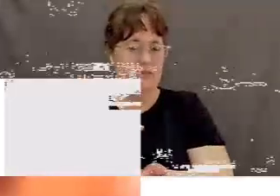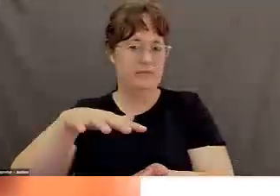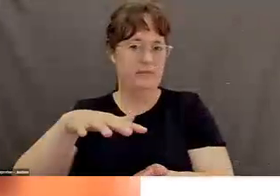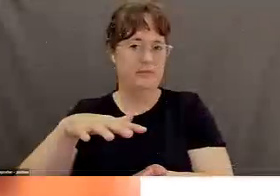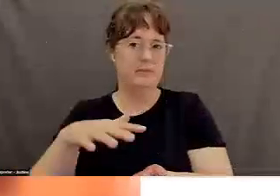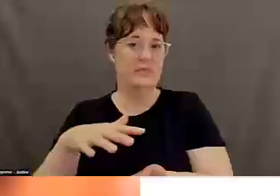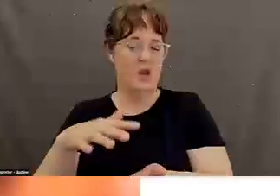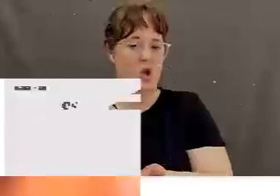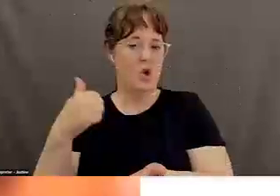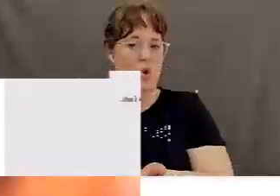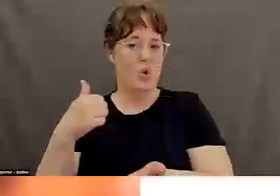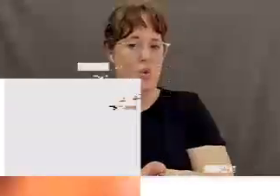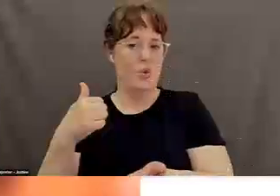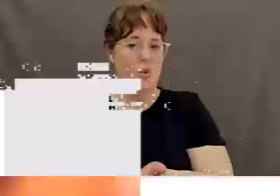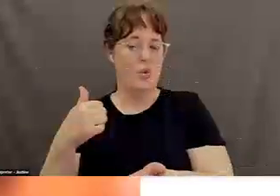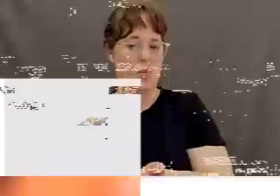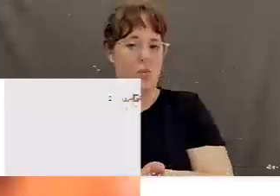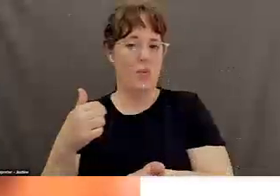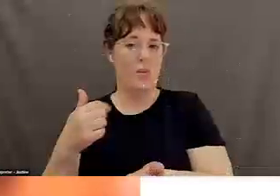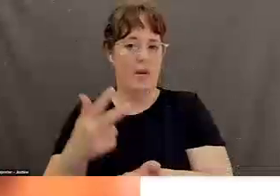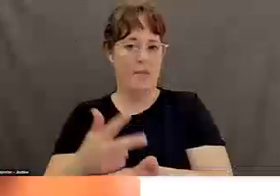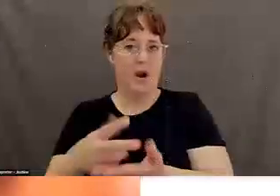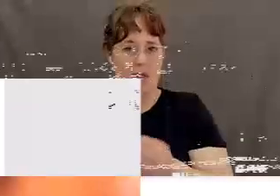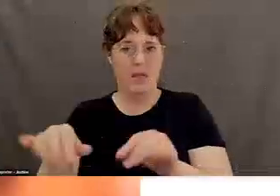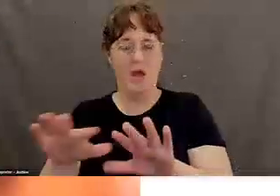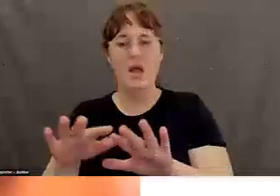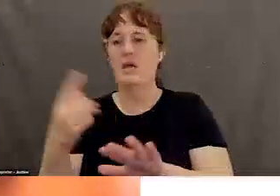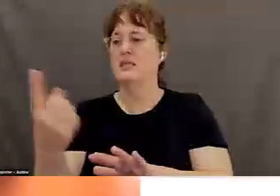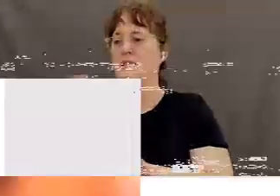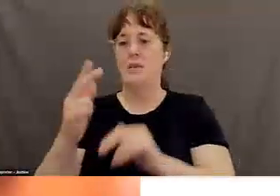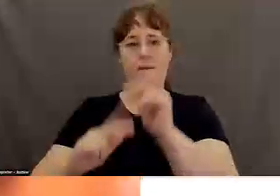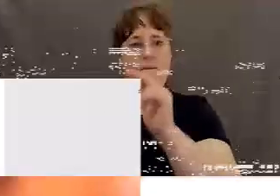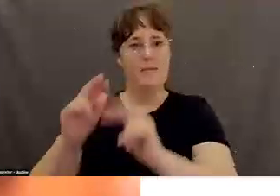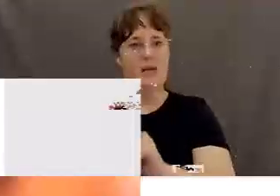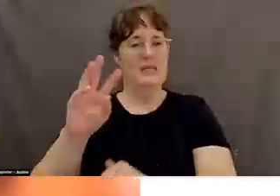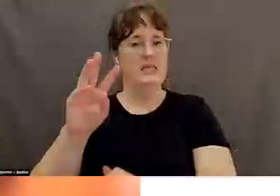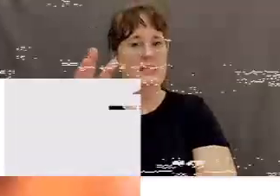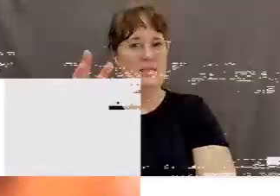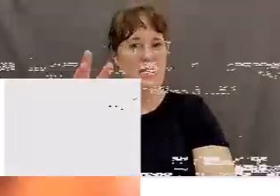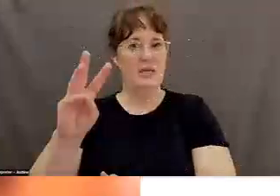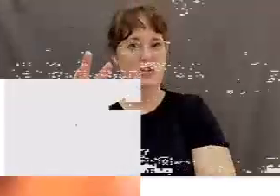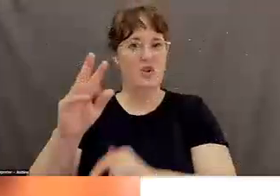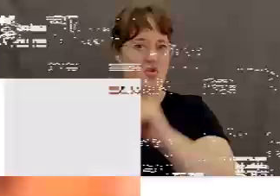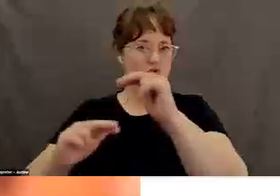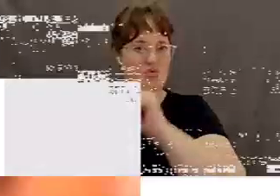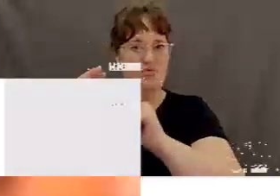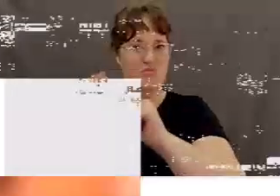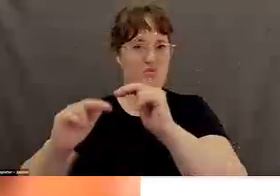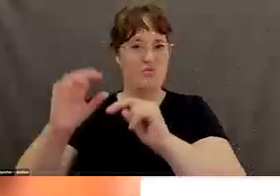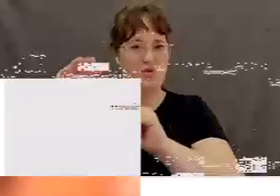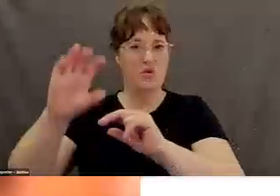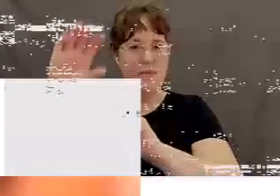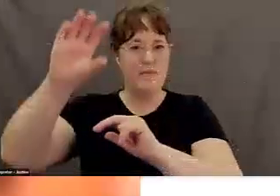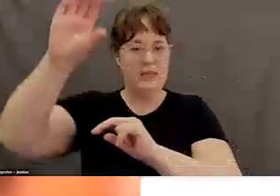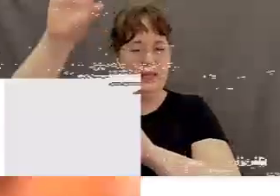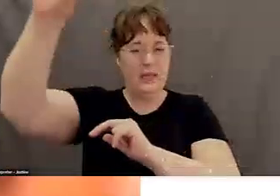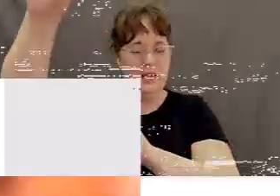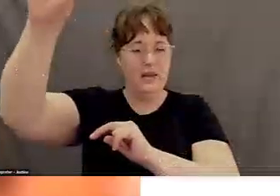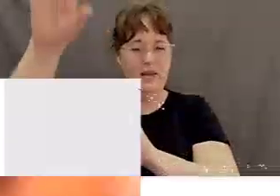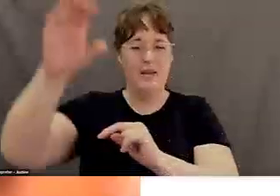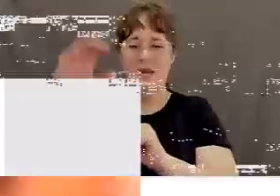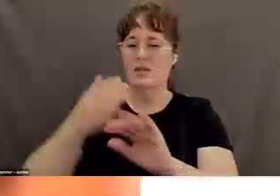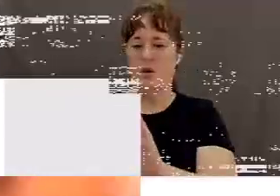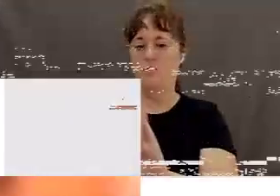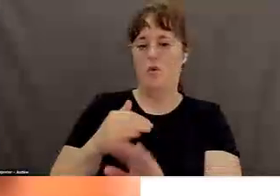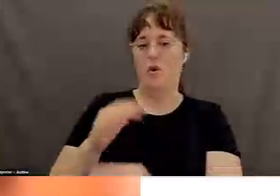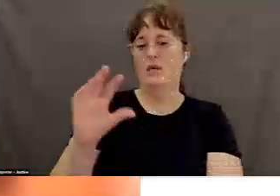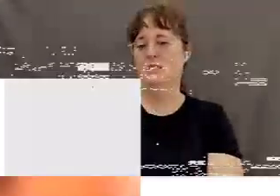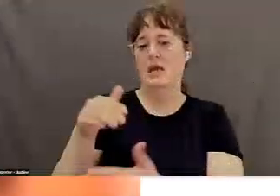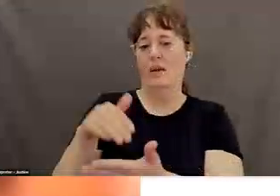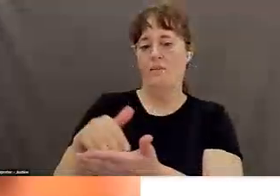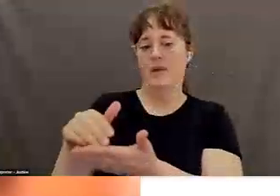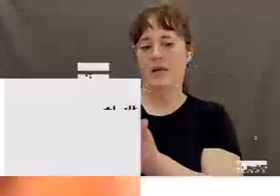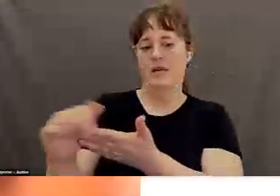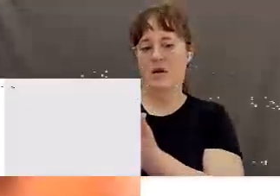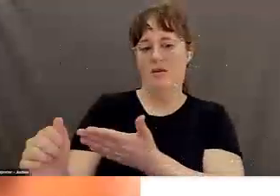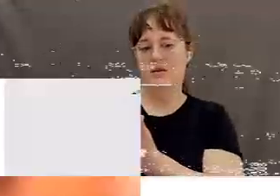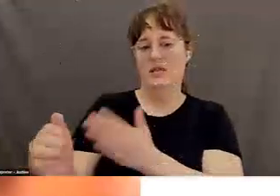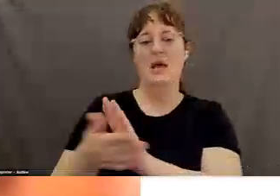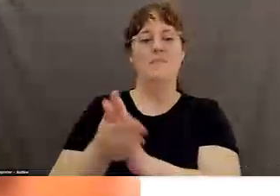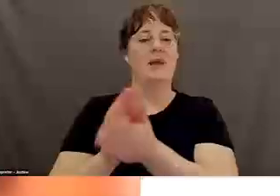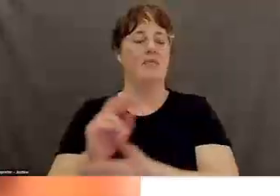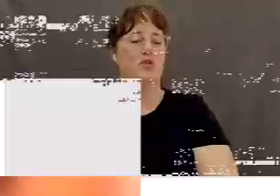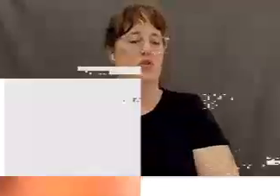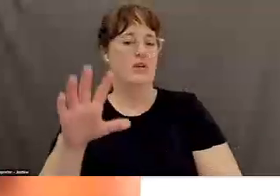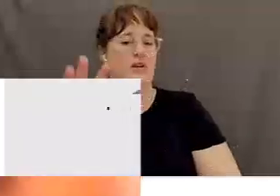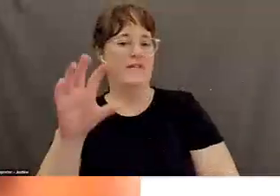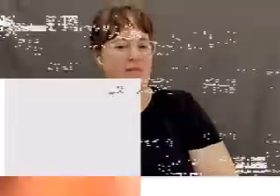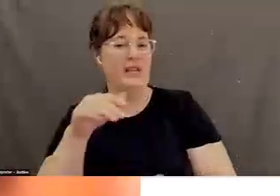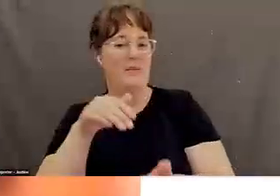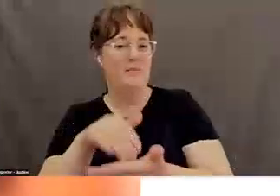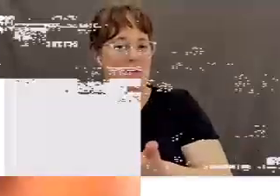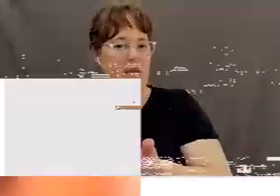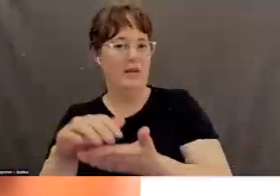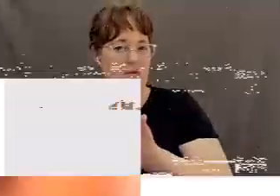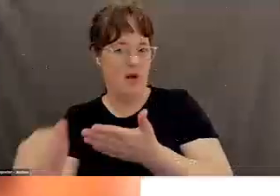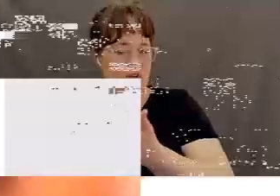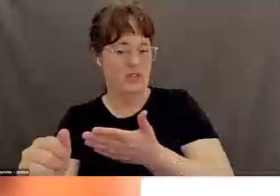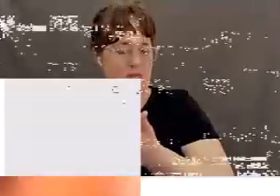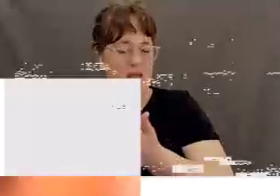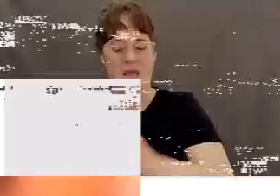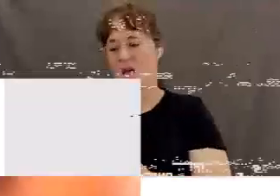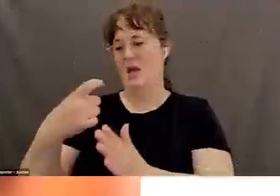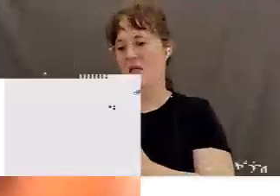Boardroom: impact statement. Somebody built a six-story building on it, and so suddenly we're looking from, you know, a $10 million acquisition to a $250 million acquisition. So when the price above ground is that high, it makes sense to go underground.